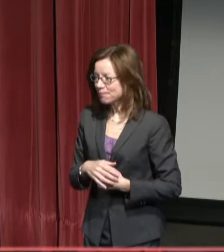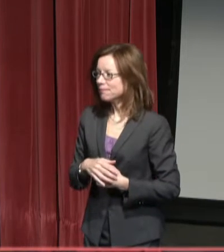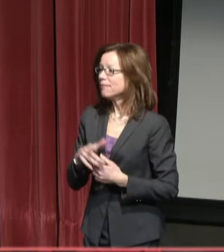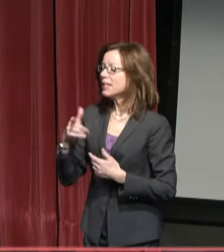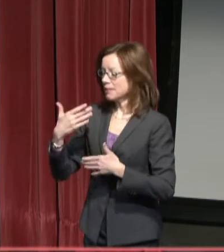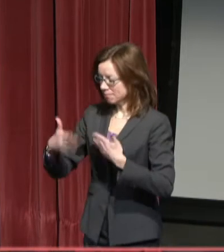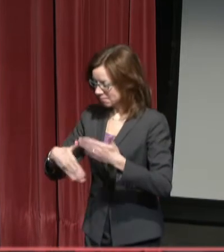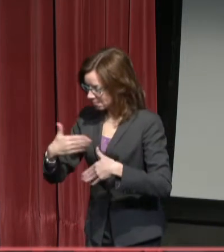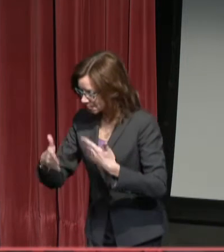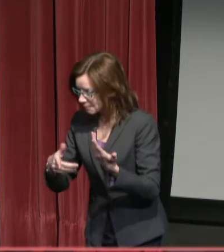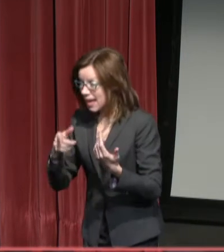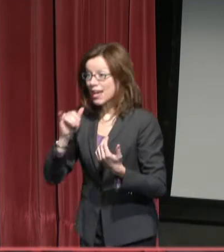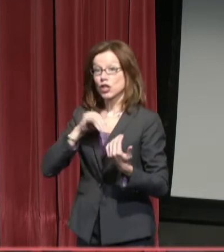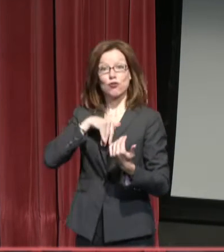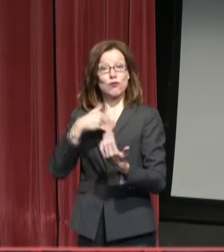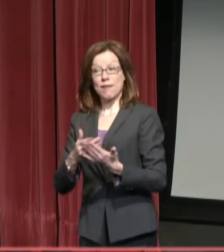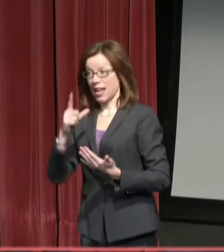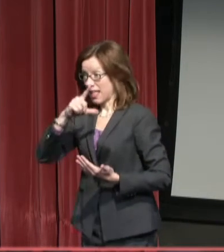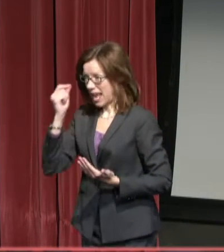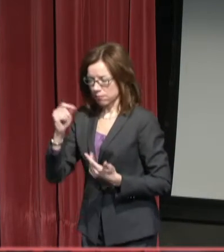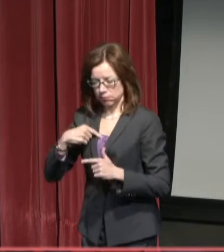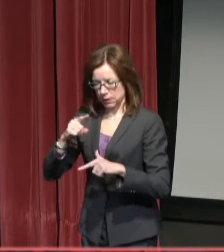At that point she knew almost no ASL